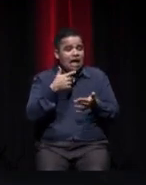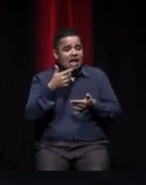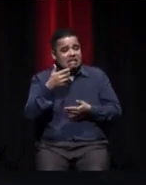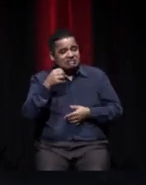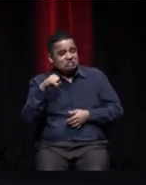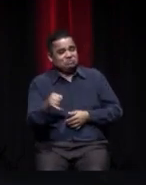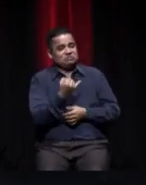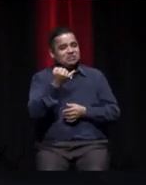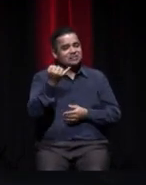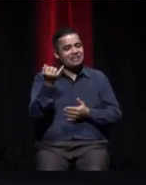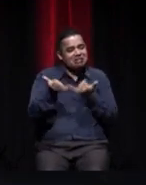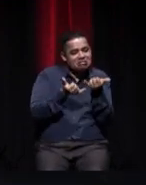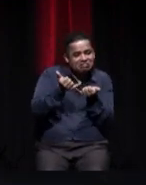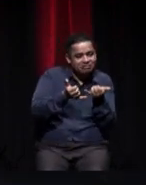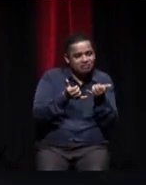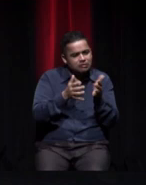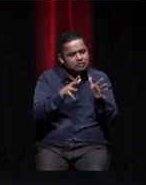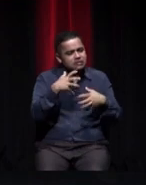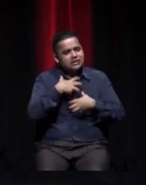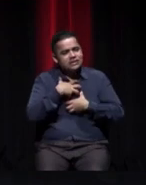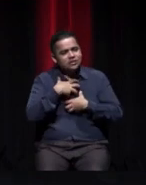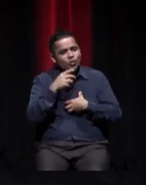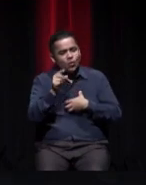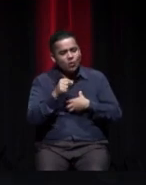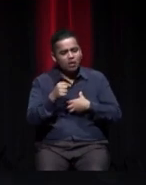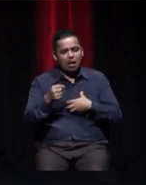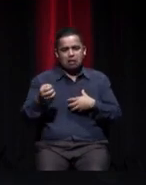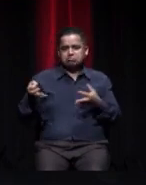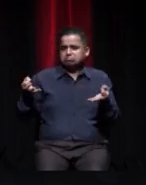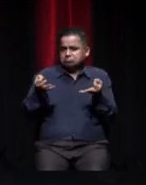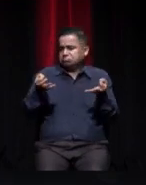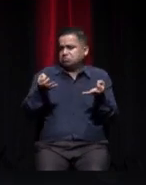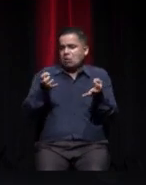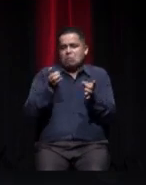feeling complete, feeling to have found